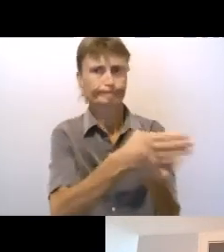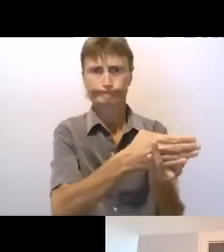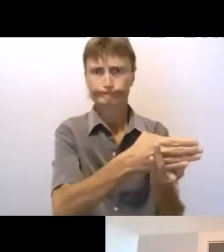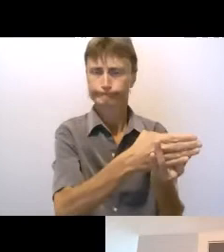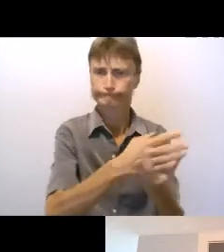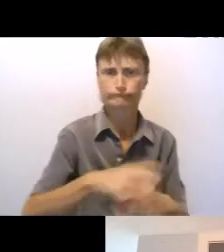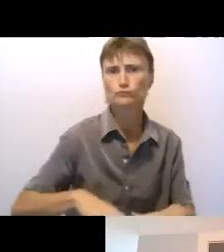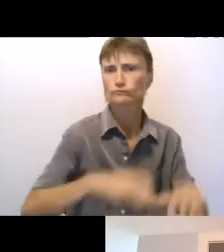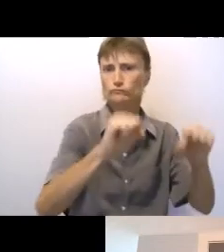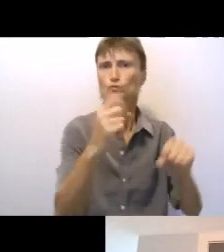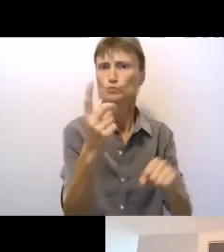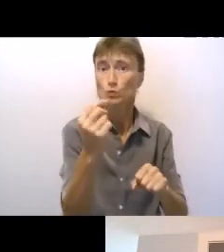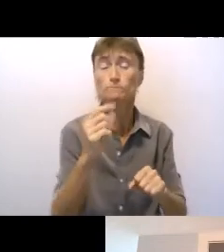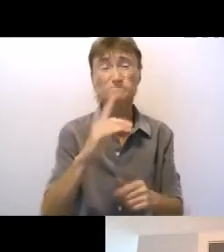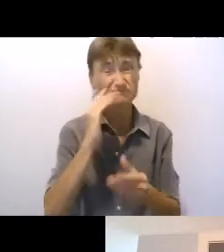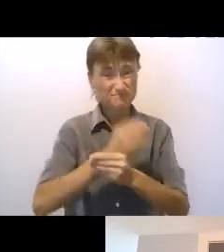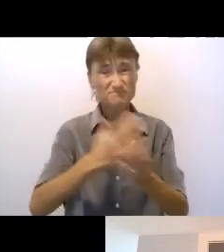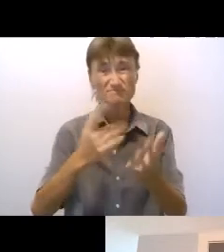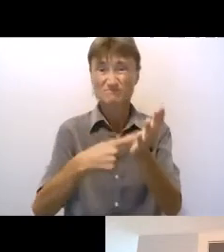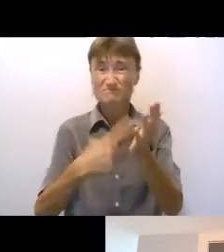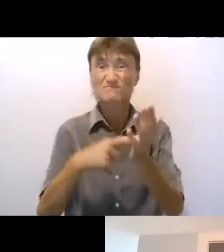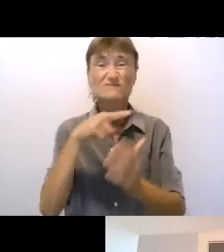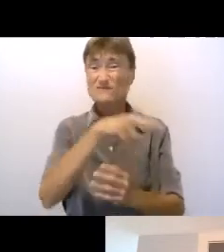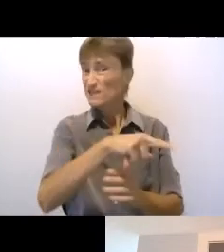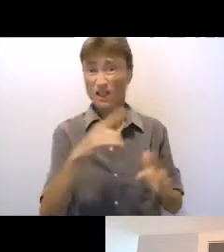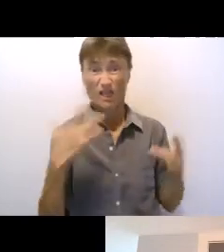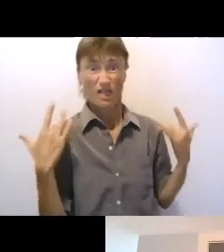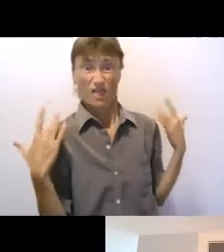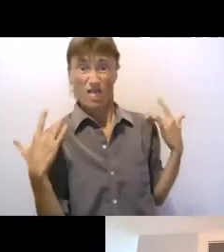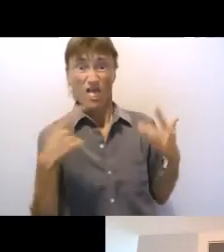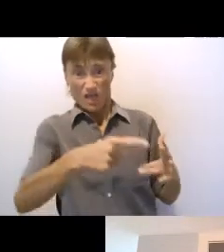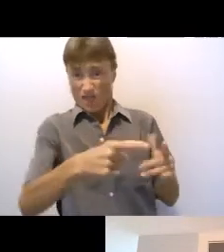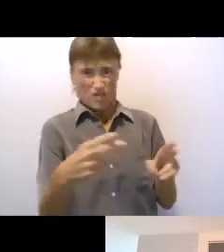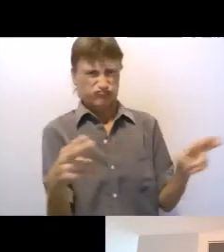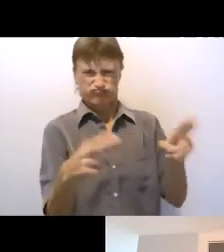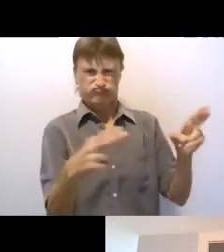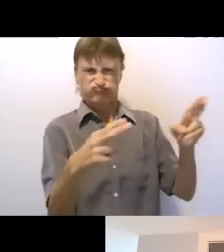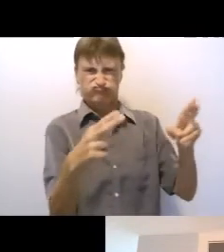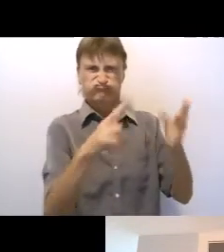de-escalate a situation and reduce harm. And as a bystander, we need to be especially vigilant